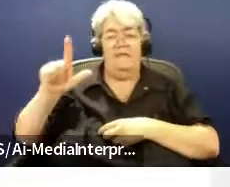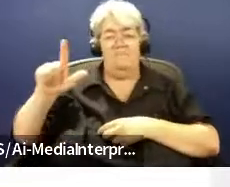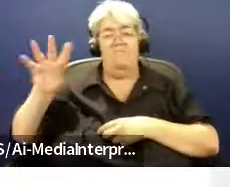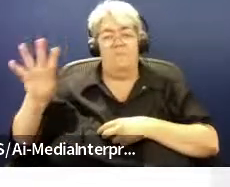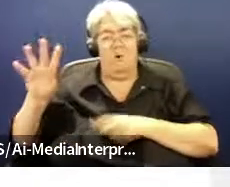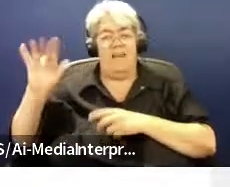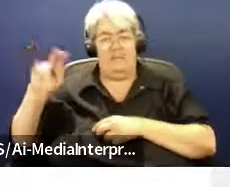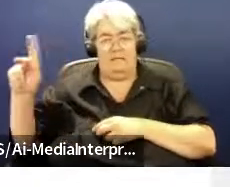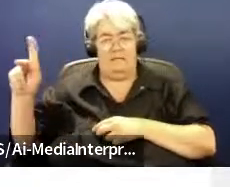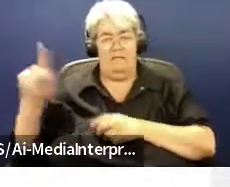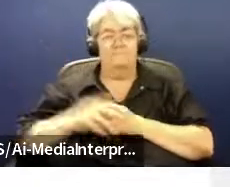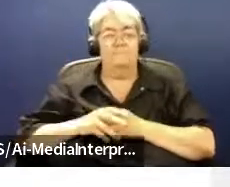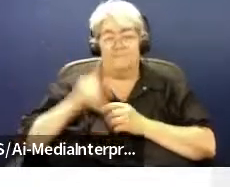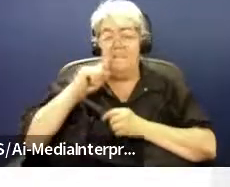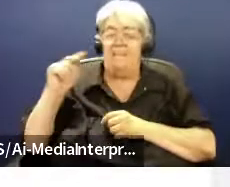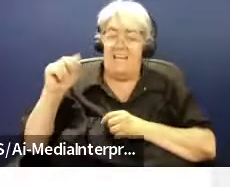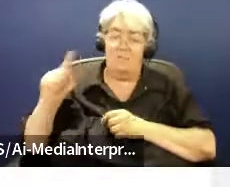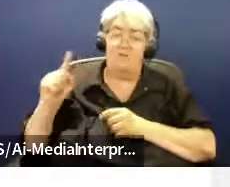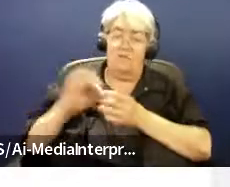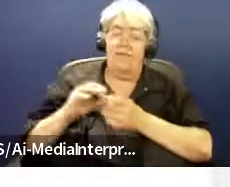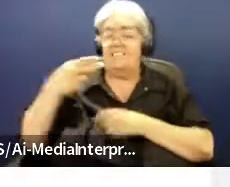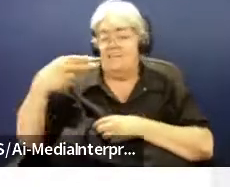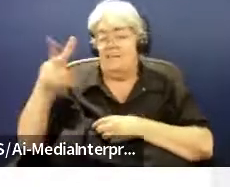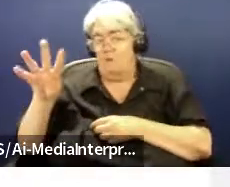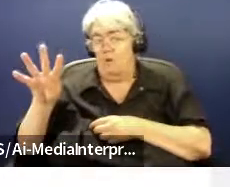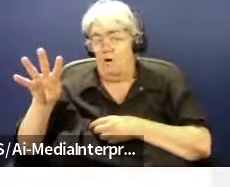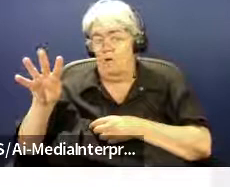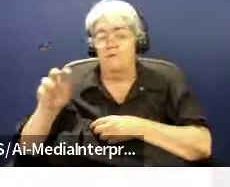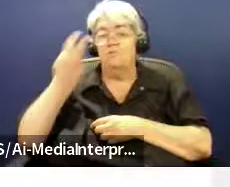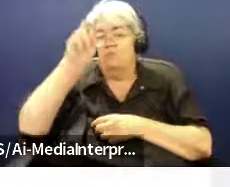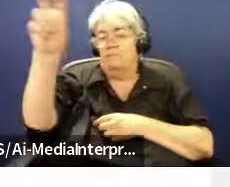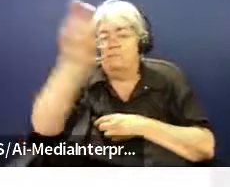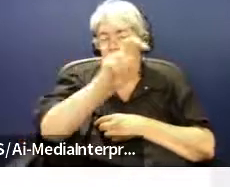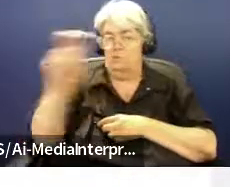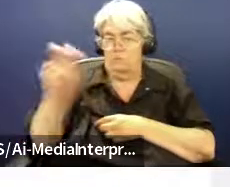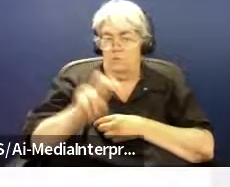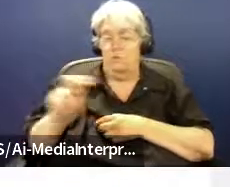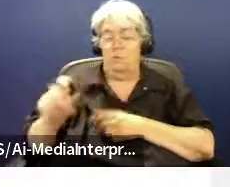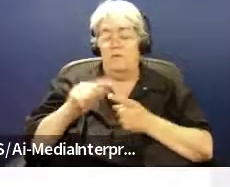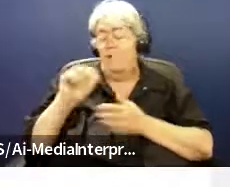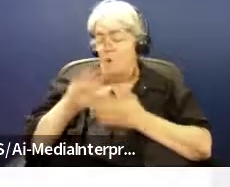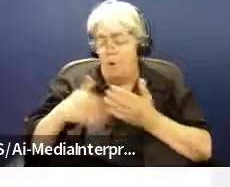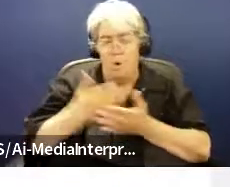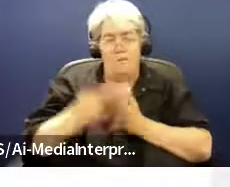This starts news and events which is a subsection under live the life you want in the first news